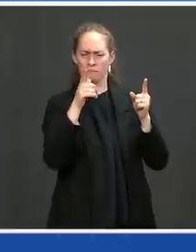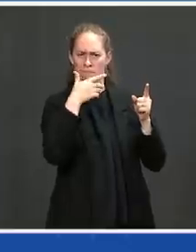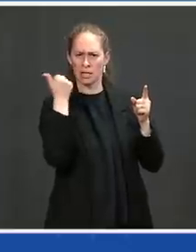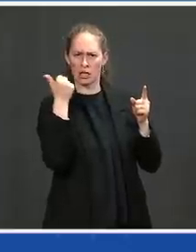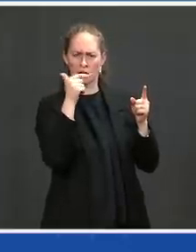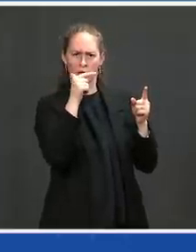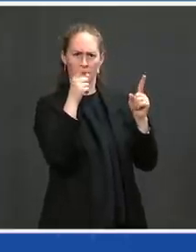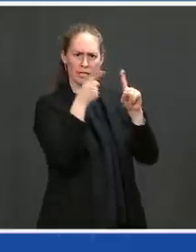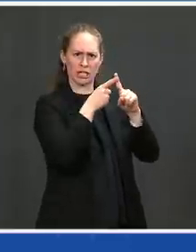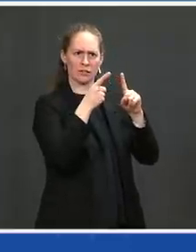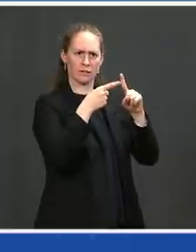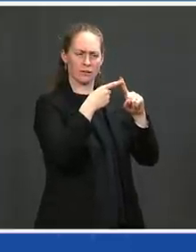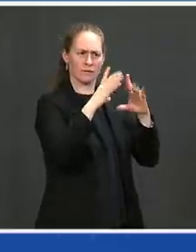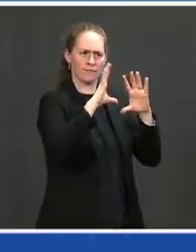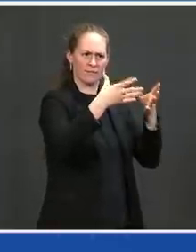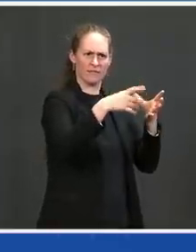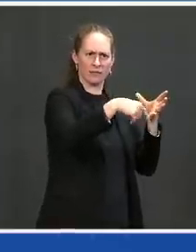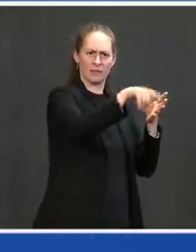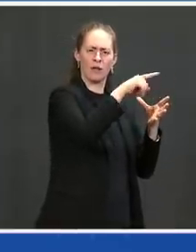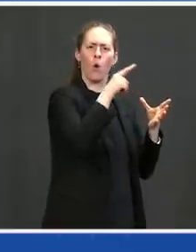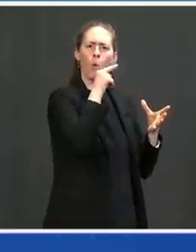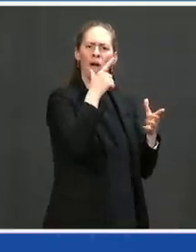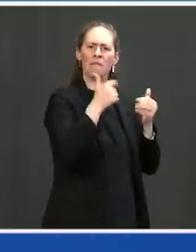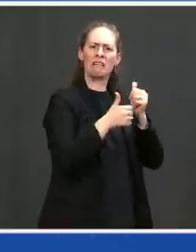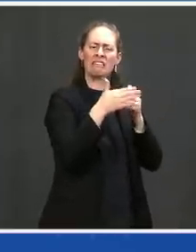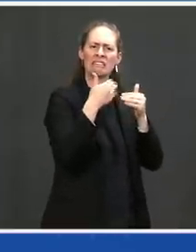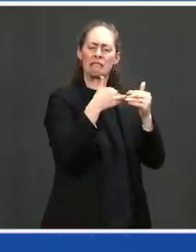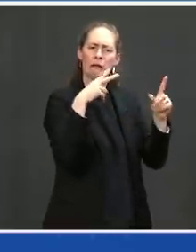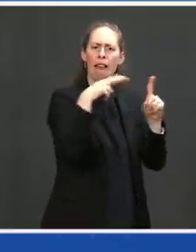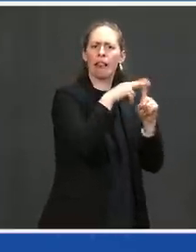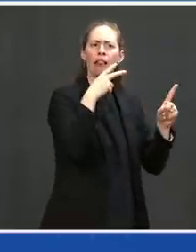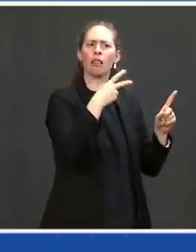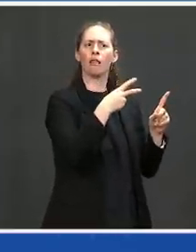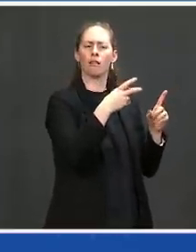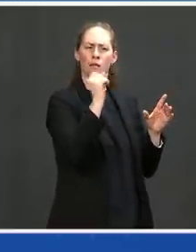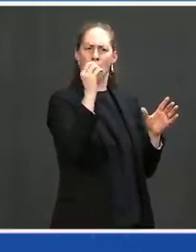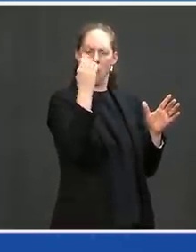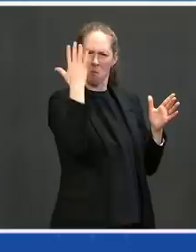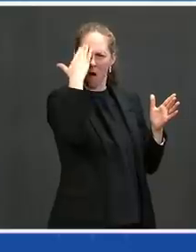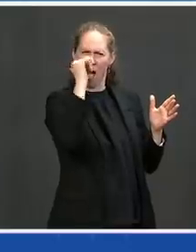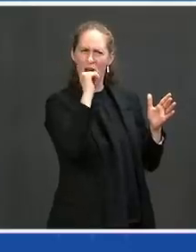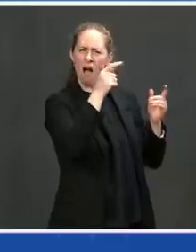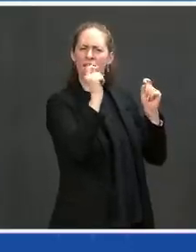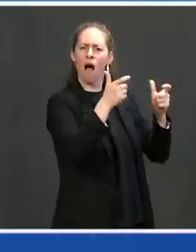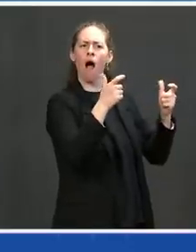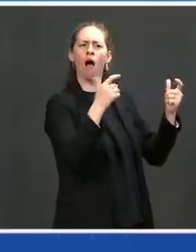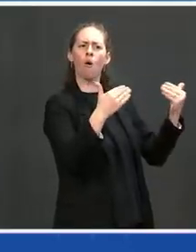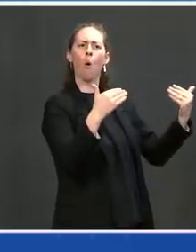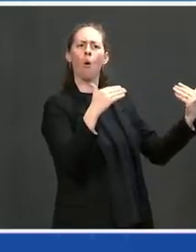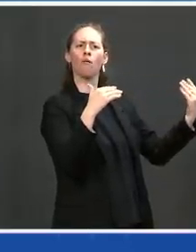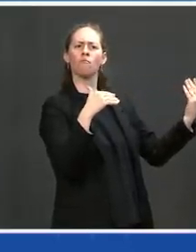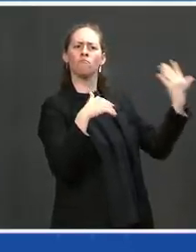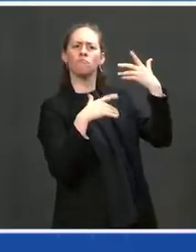as people cross the border, that phone call can't be made in the first 48 hours and begin. The Press: If I may ask one last question: